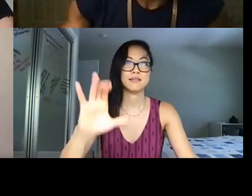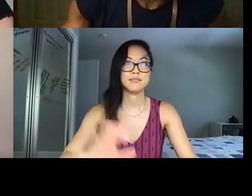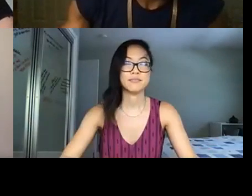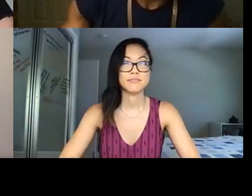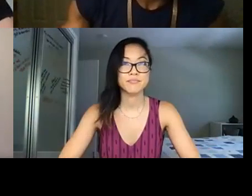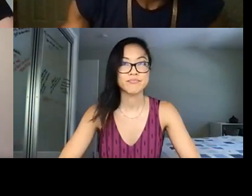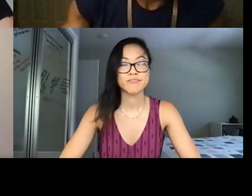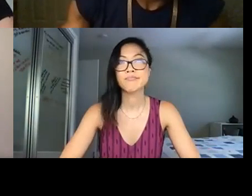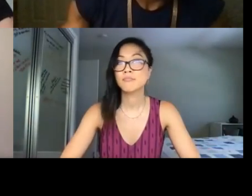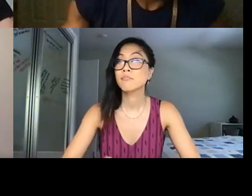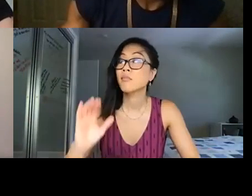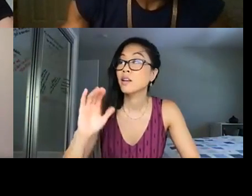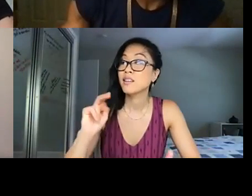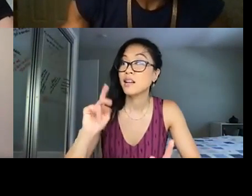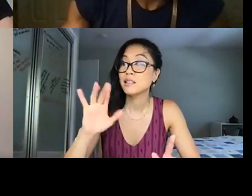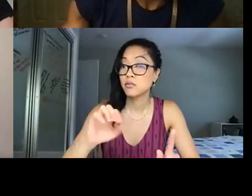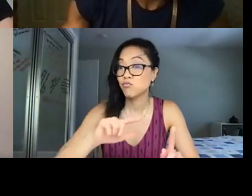guiding your role in social change?